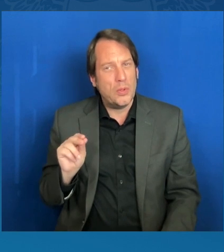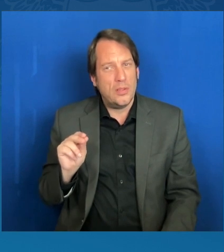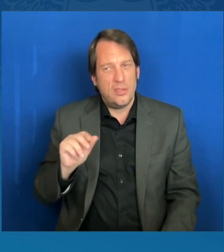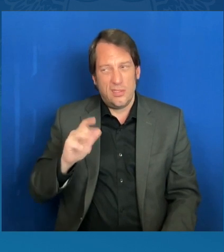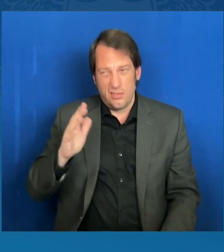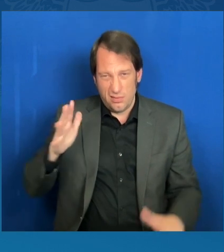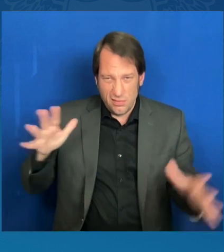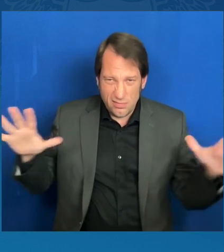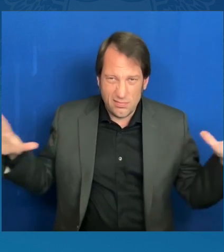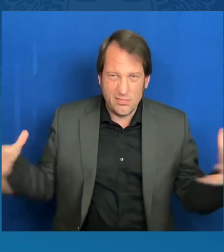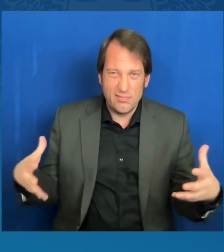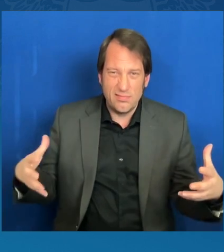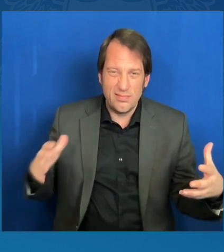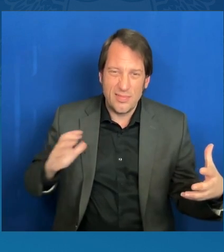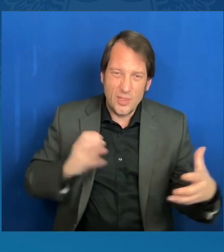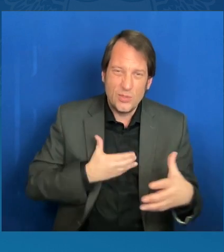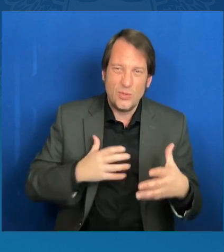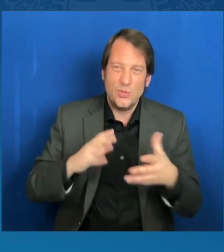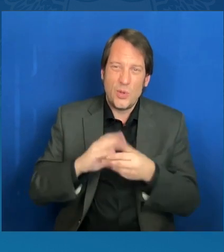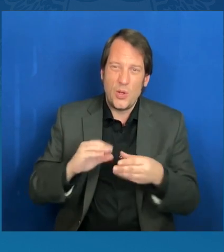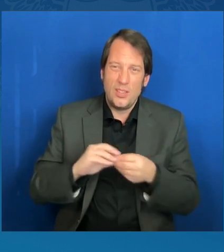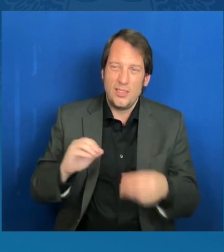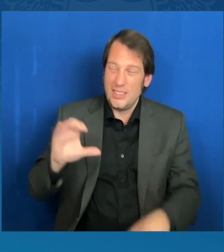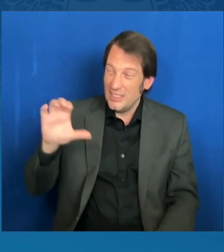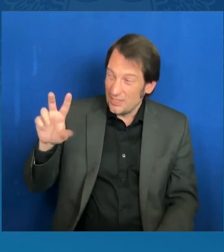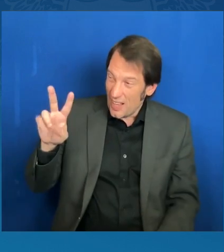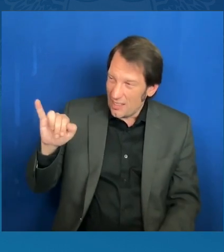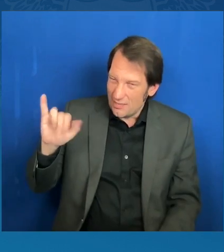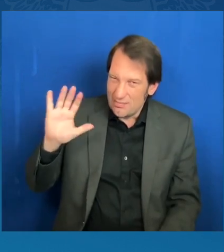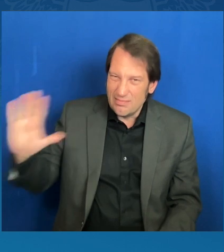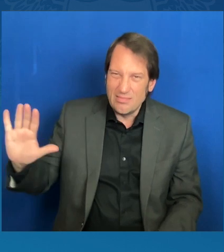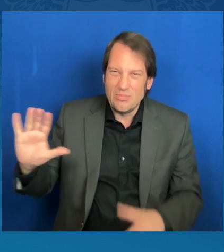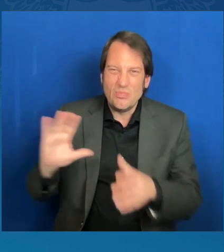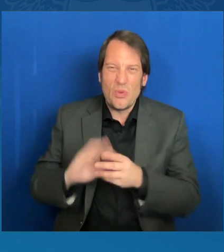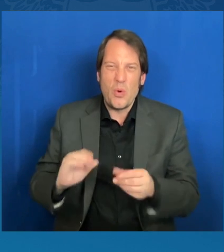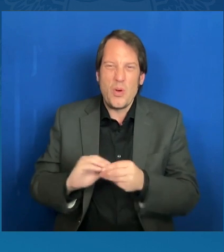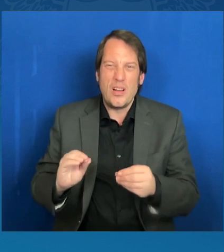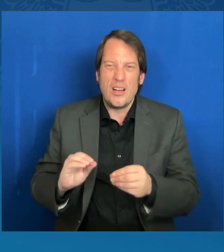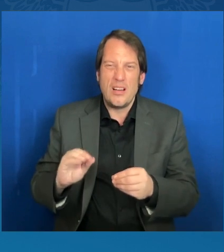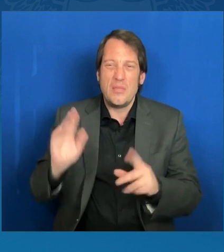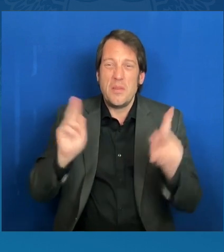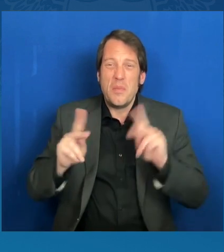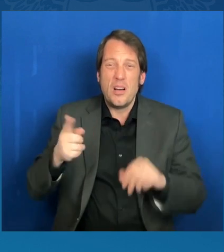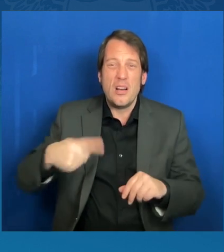The most people impacted by gun violence are the antidote to the violence.